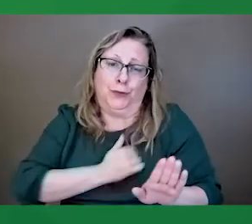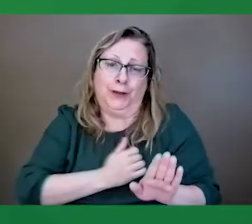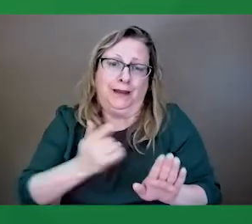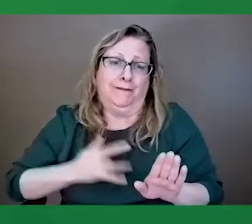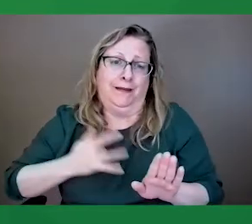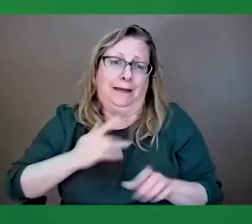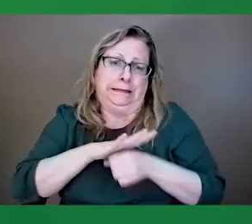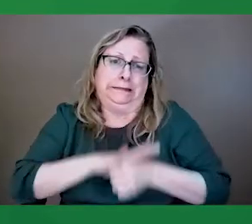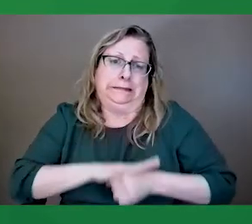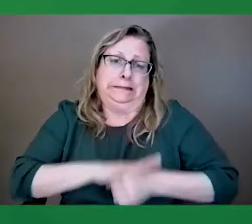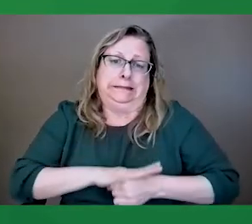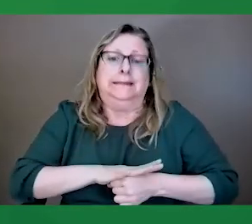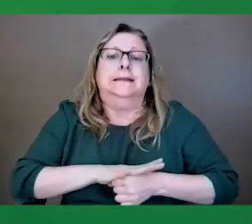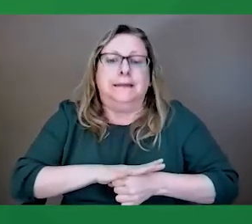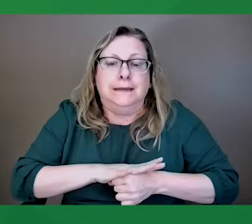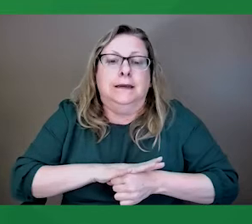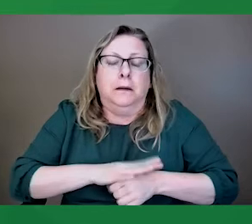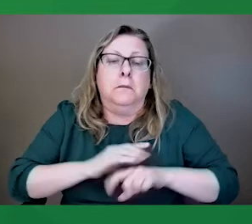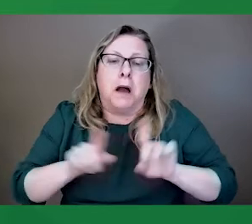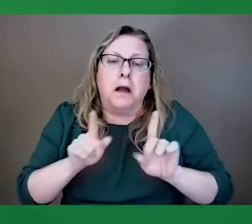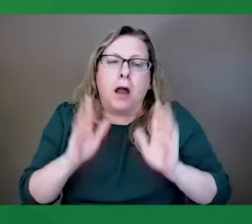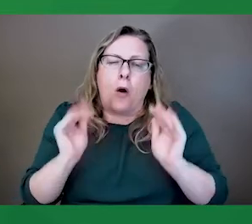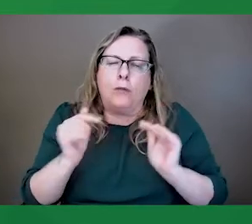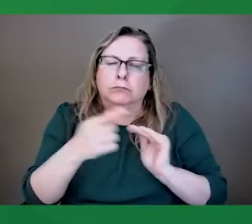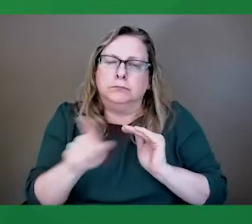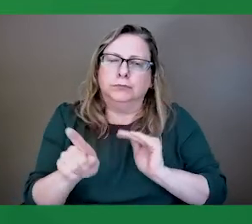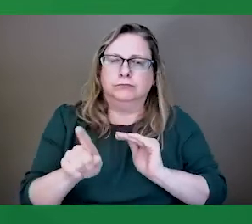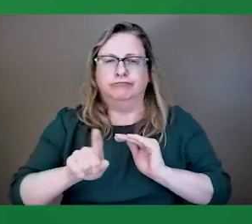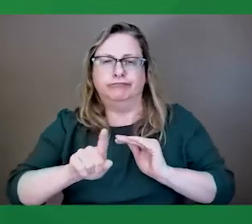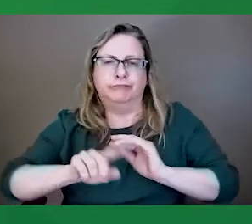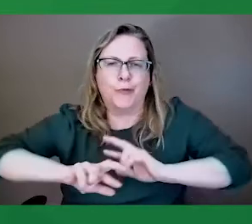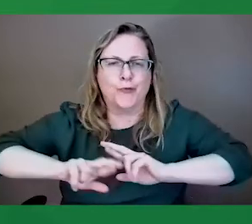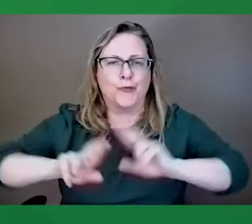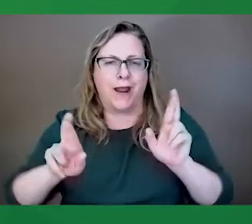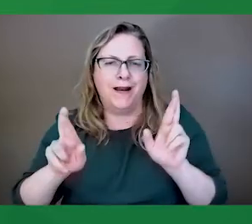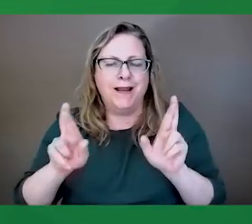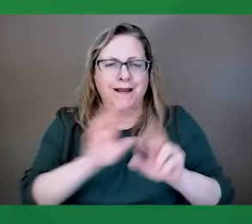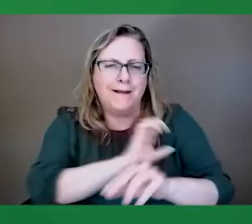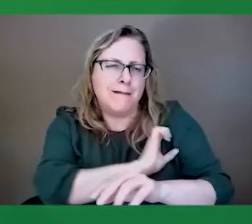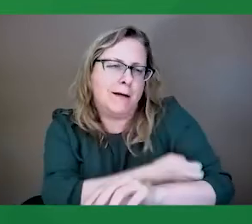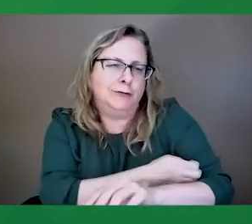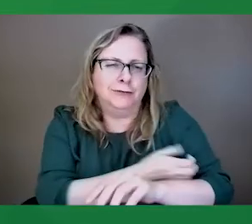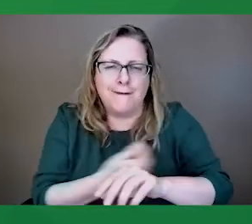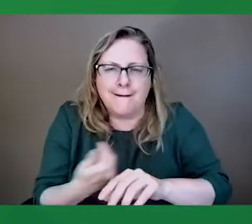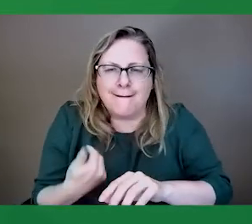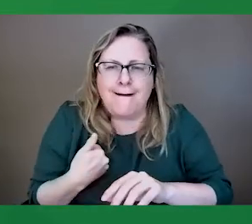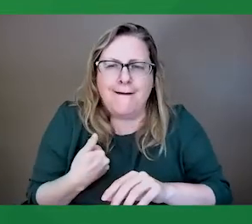tense right now, but hopefully you're all a little bit refreshed after this break and this coffee.